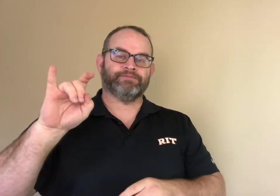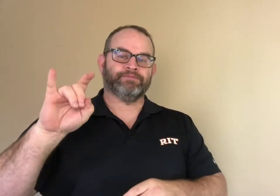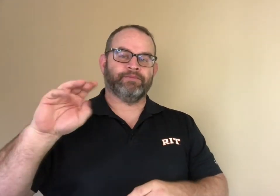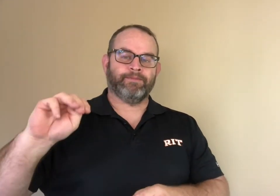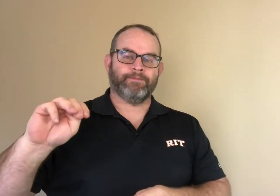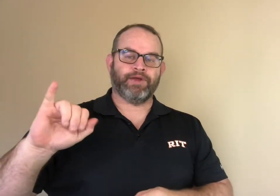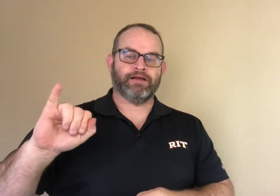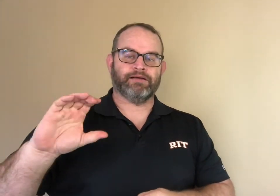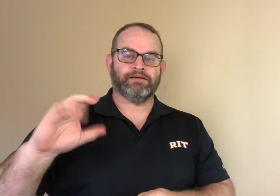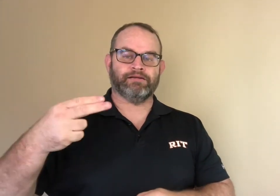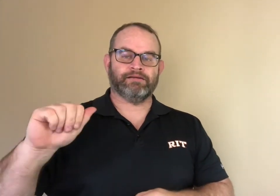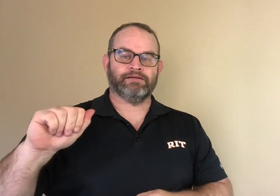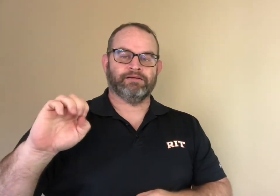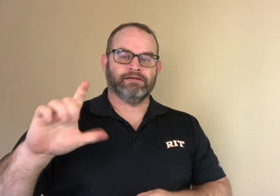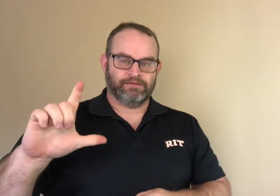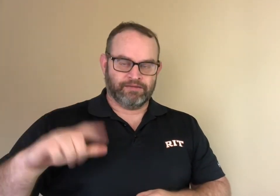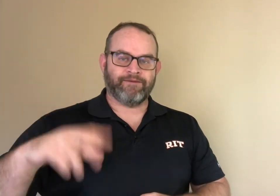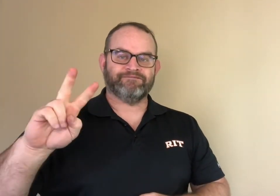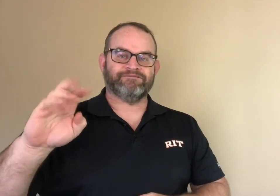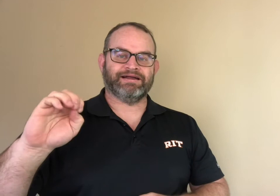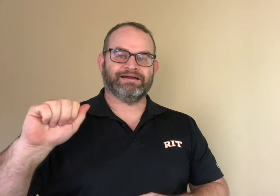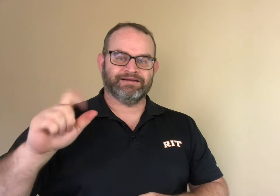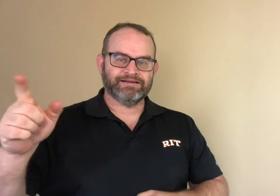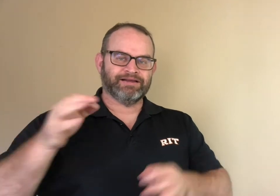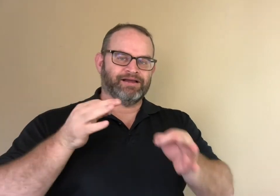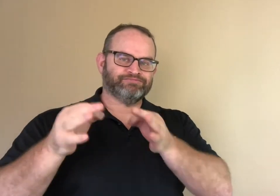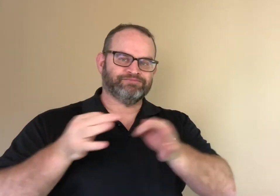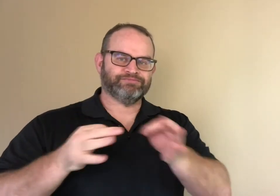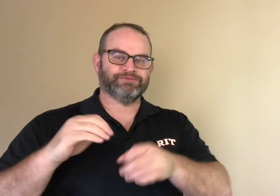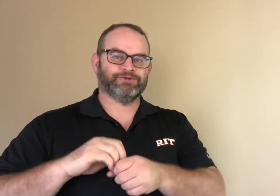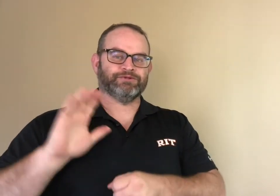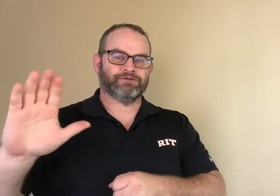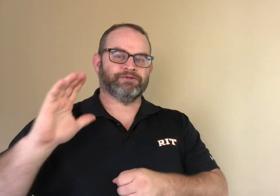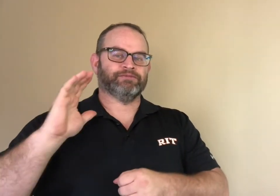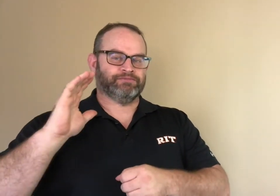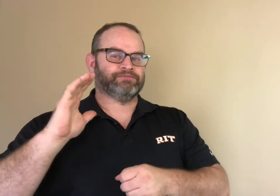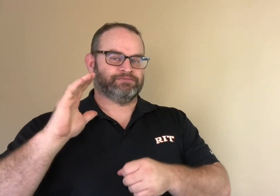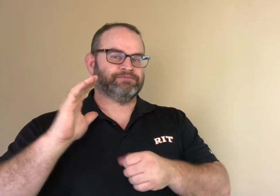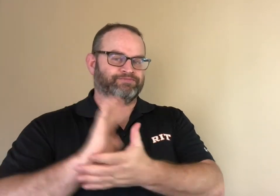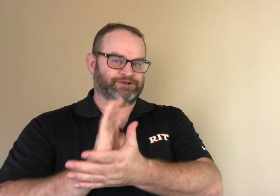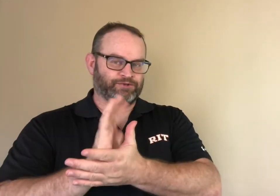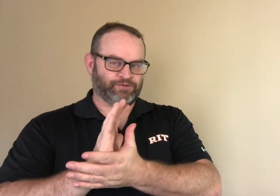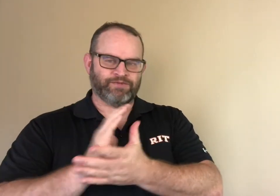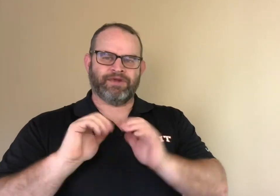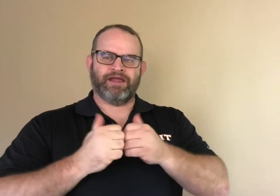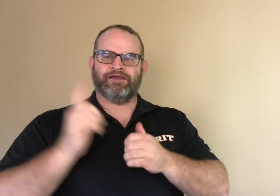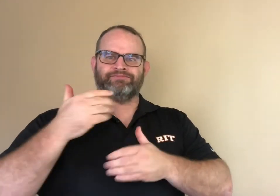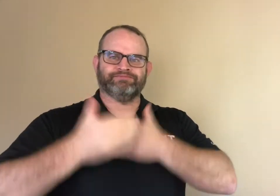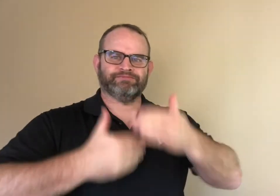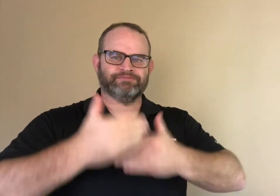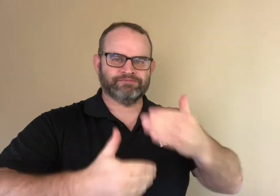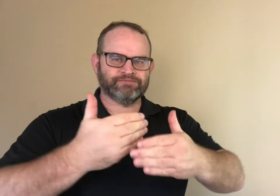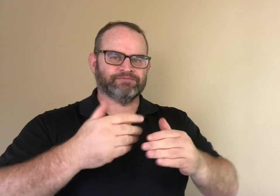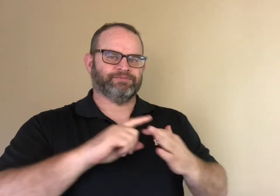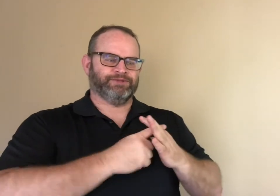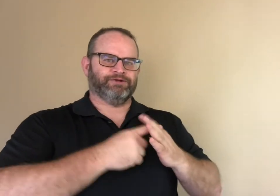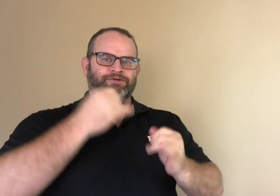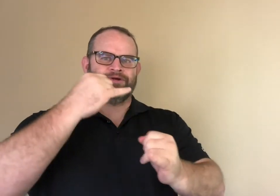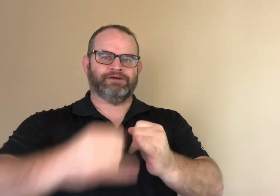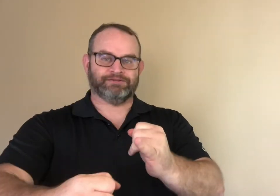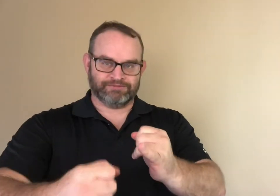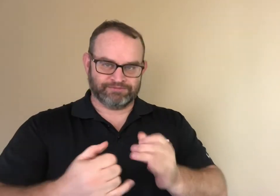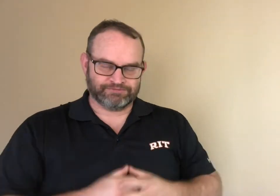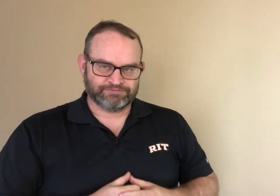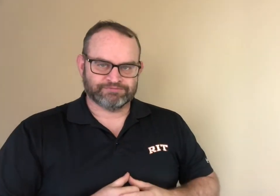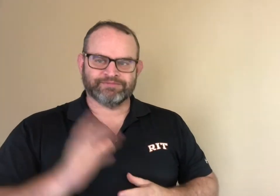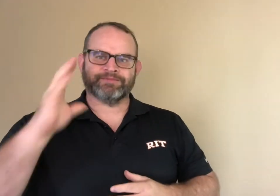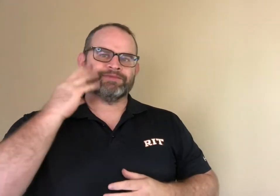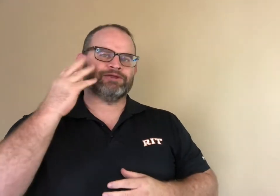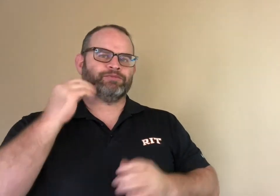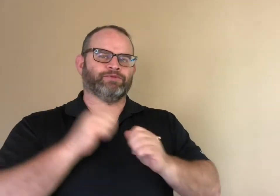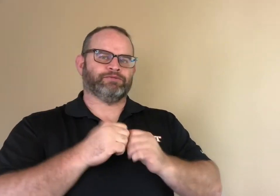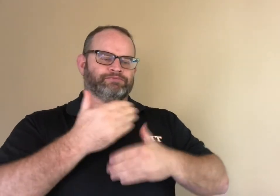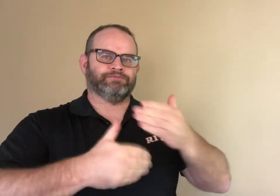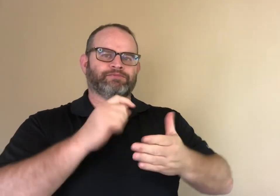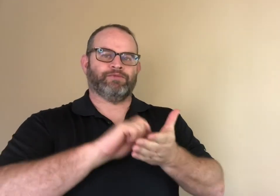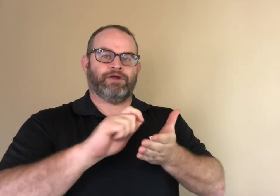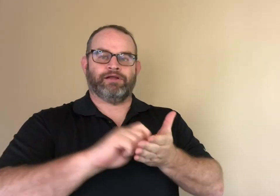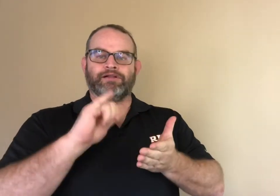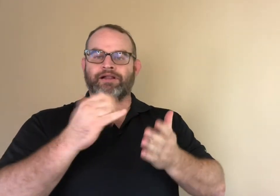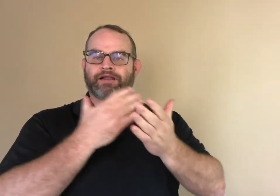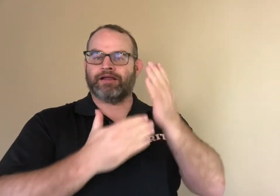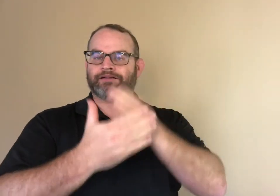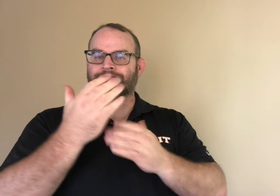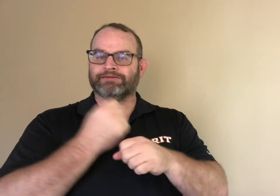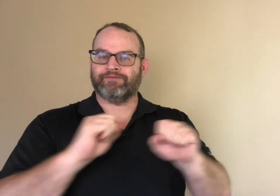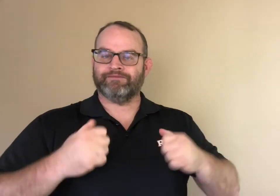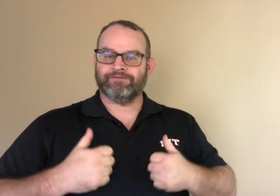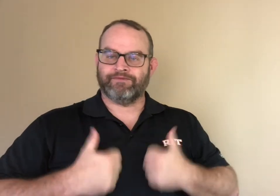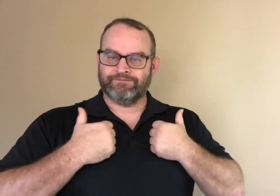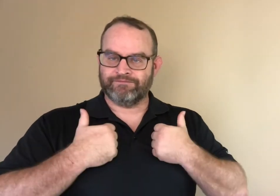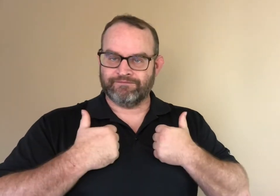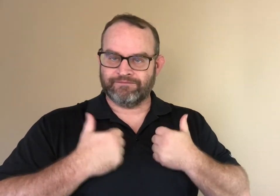Michael Vea explained in his video about how he developed his story, Hands That Save Lives, from the beginning to the end.